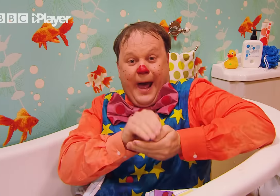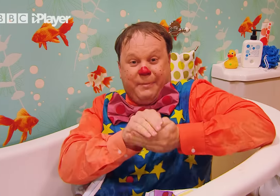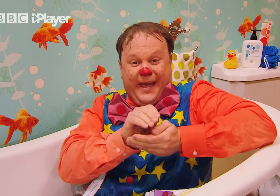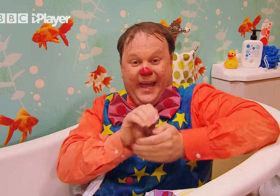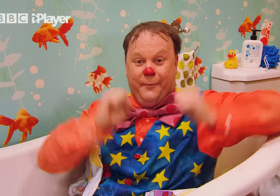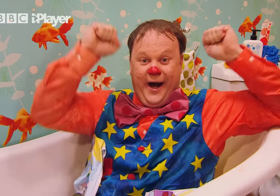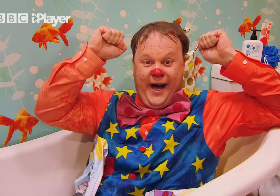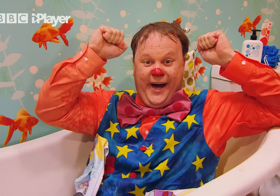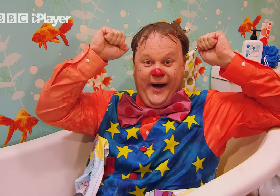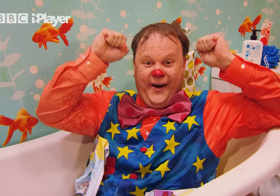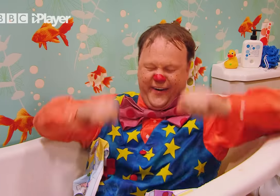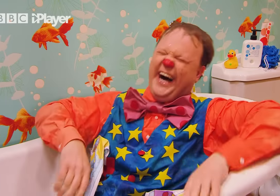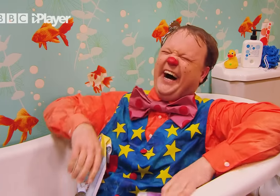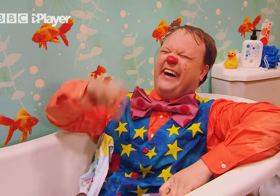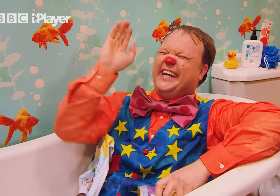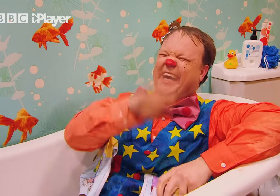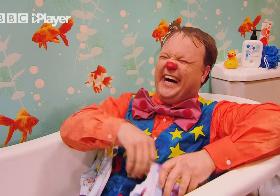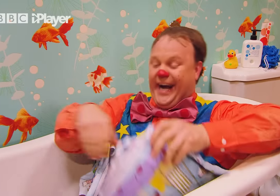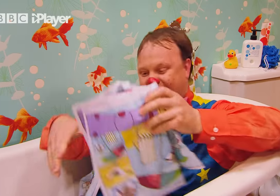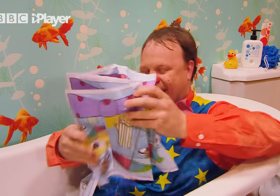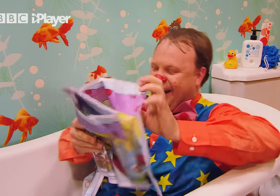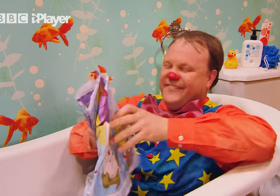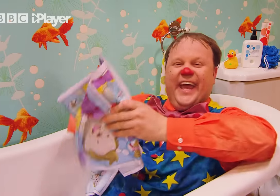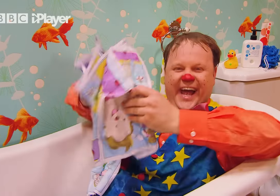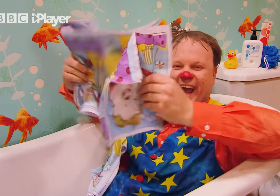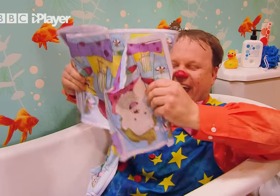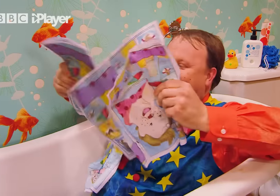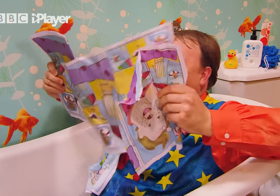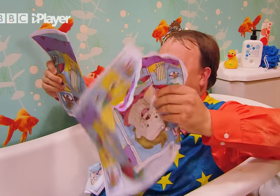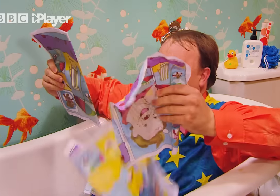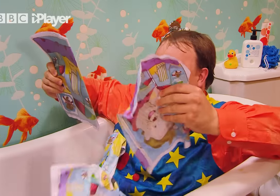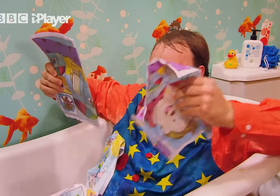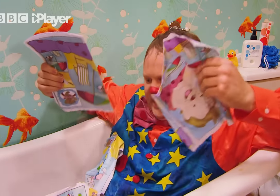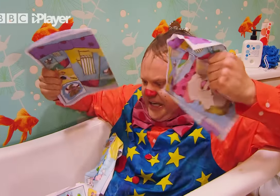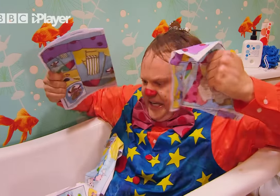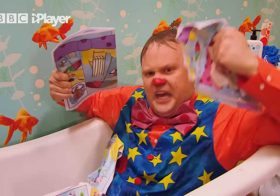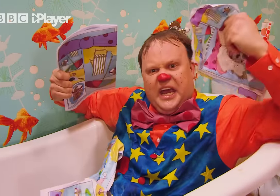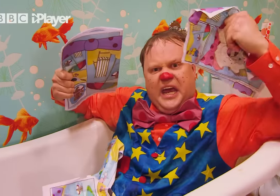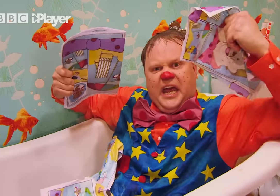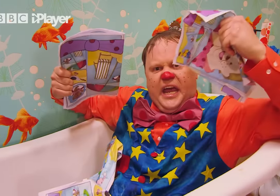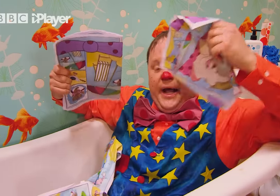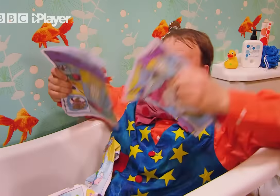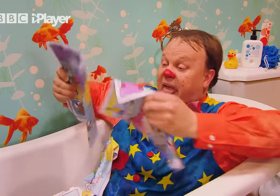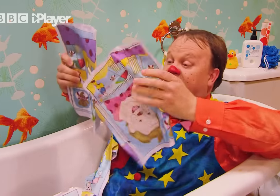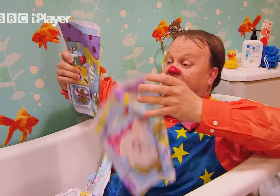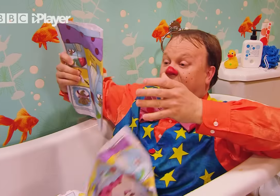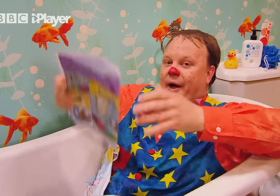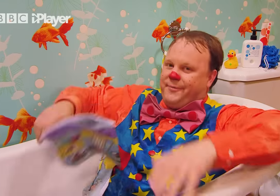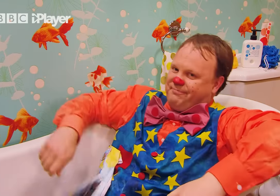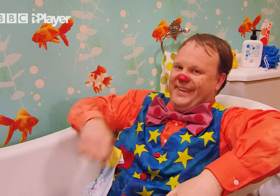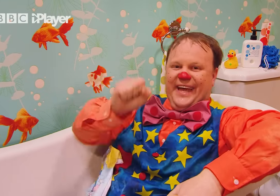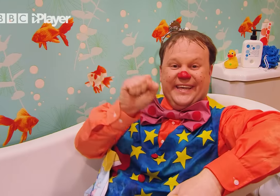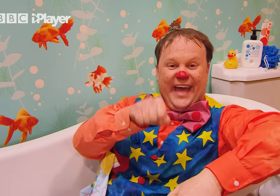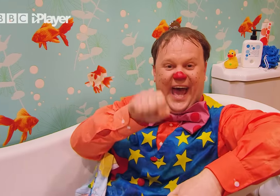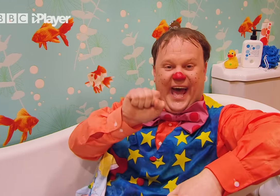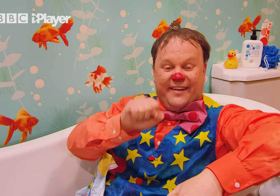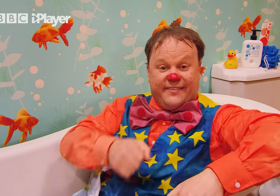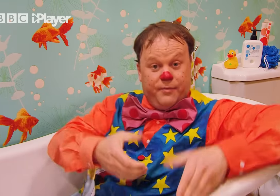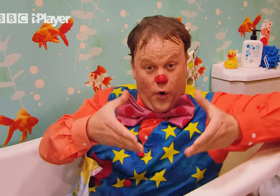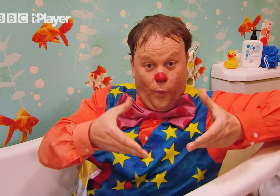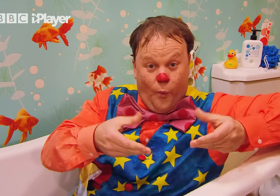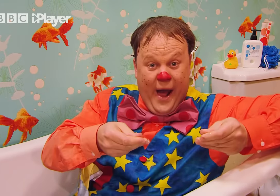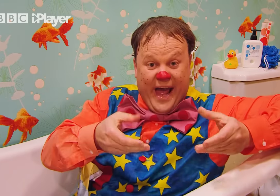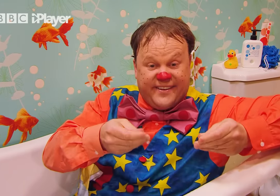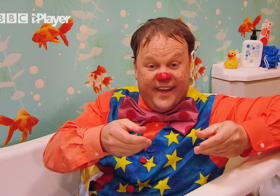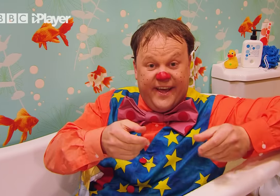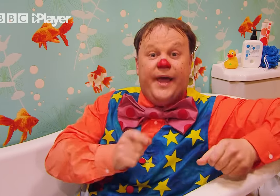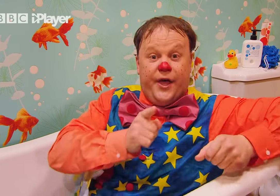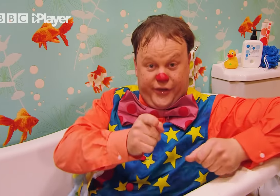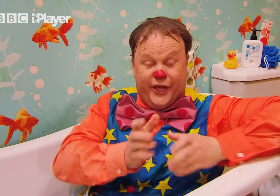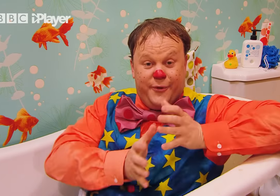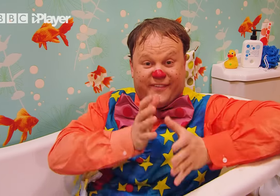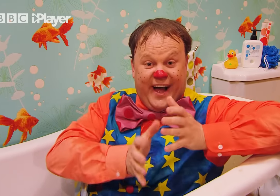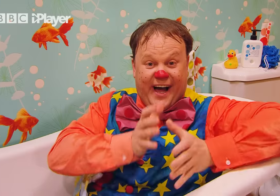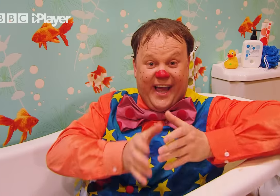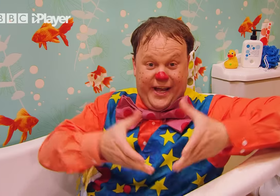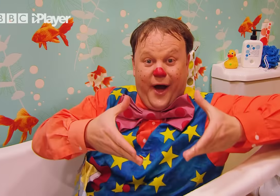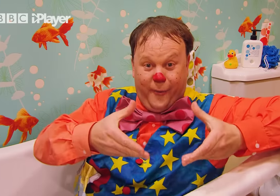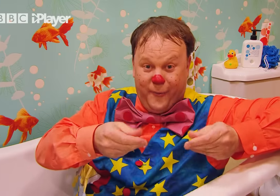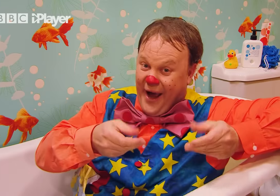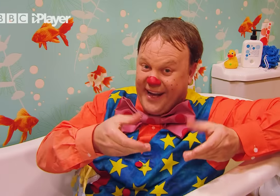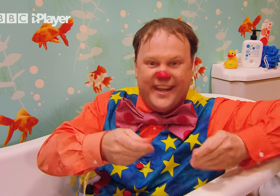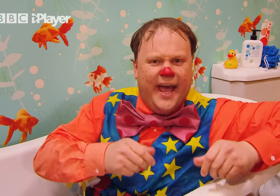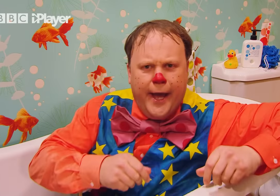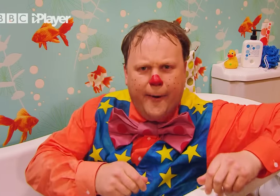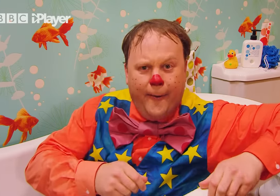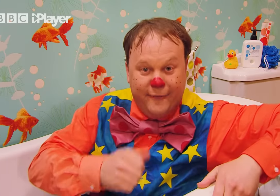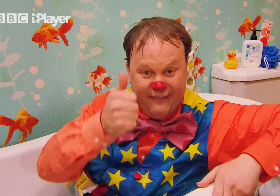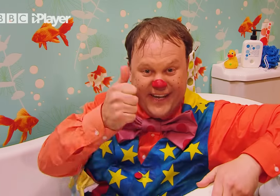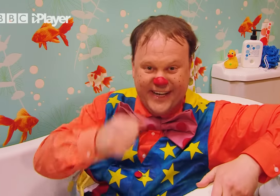happy please could you show us the sign for wet it yes wet you sign wet oh very good